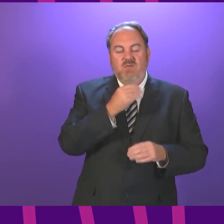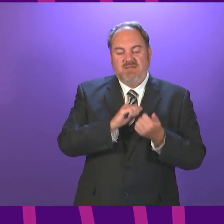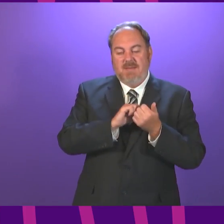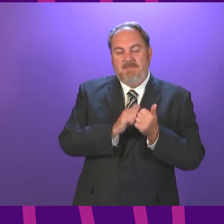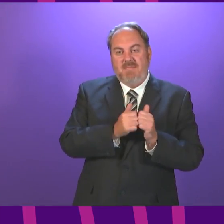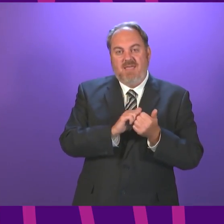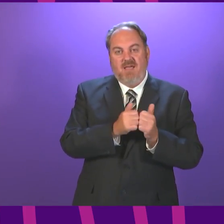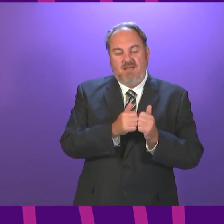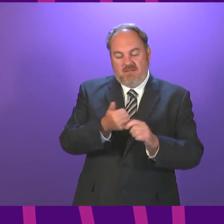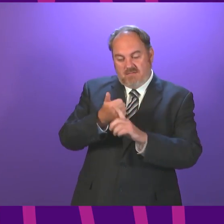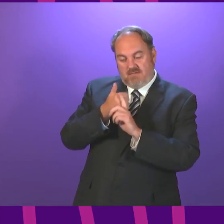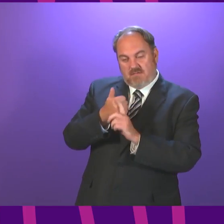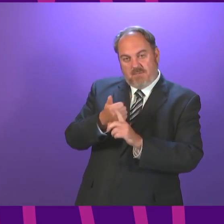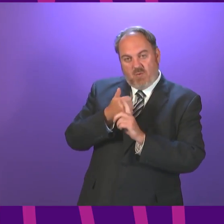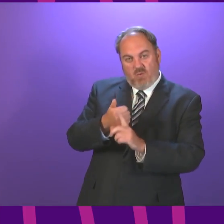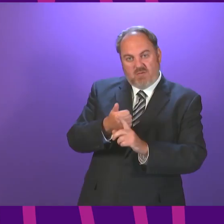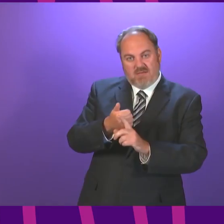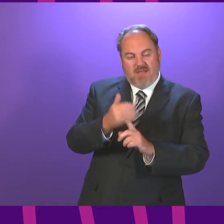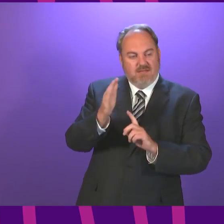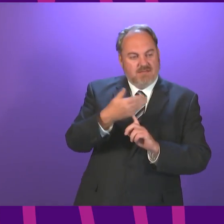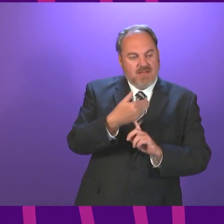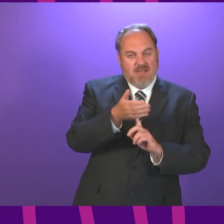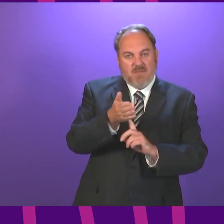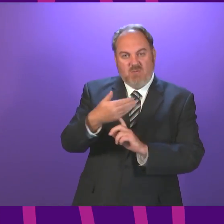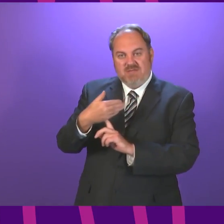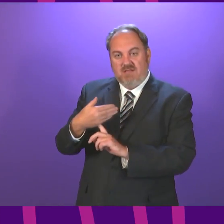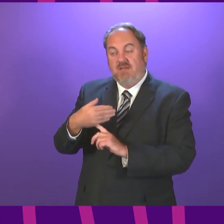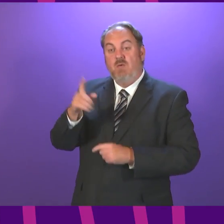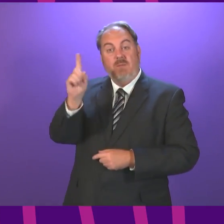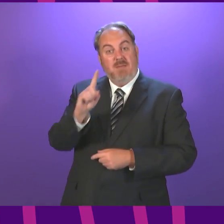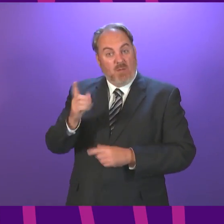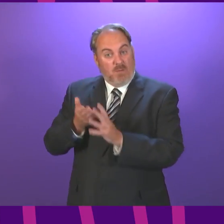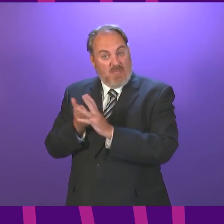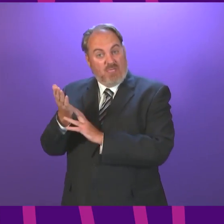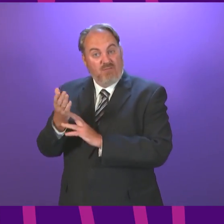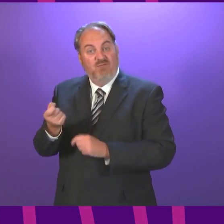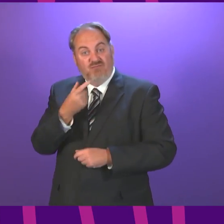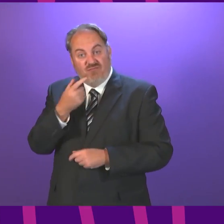example, in hospitals, we use peer navigators—people with lived experience—to reach out. The